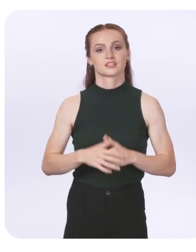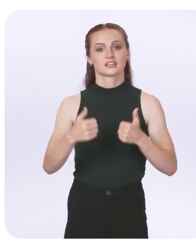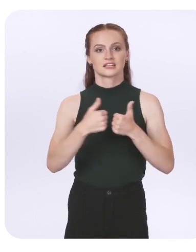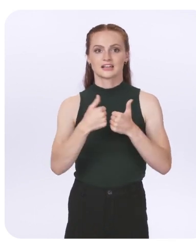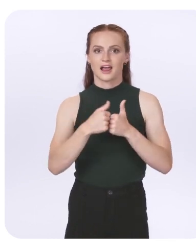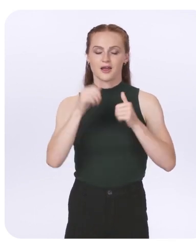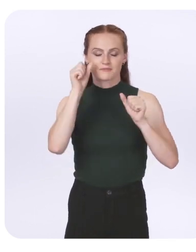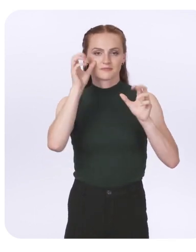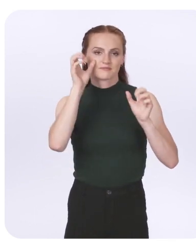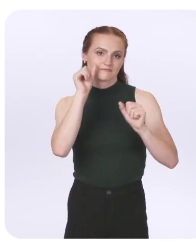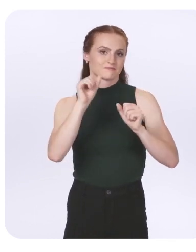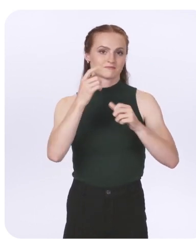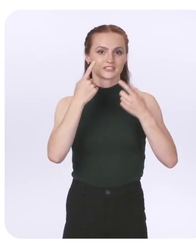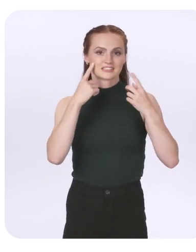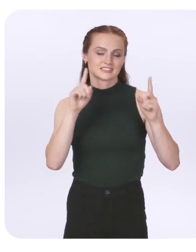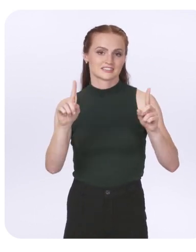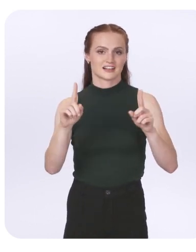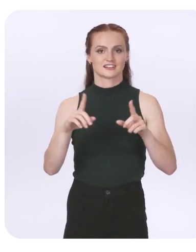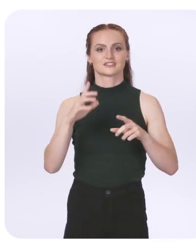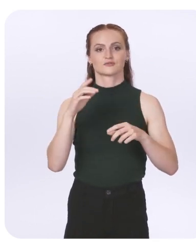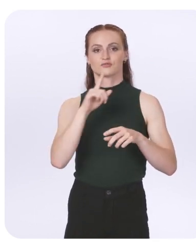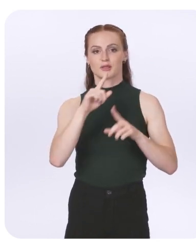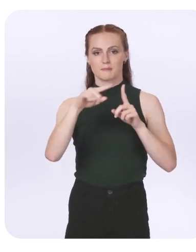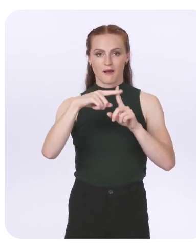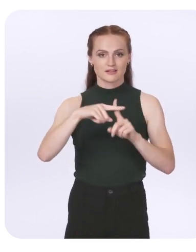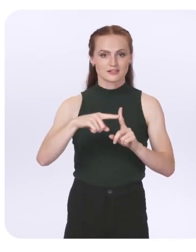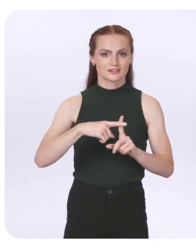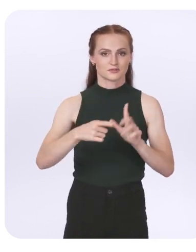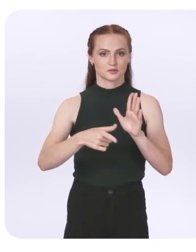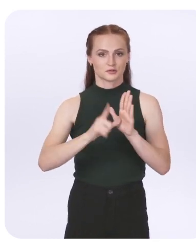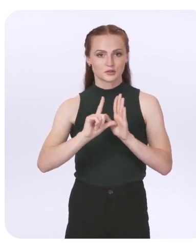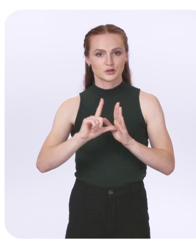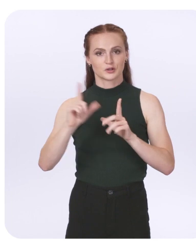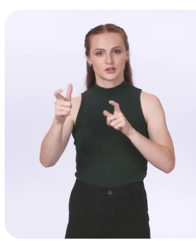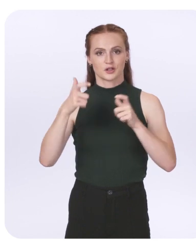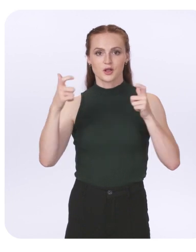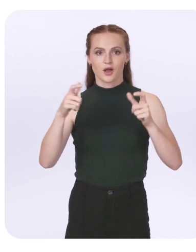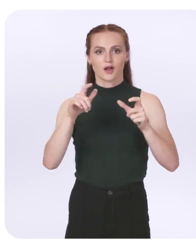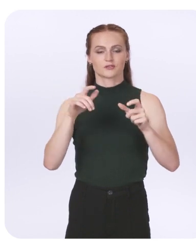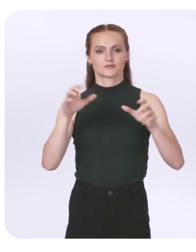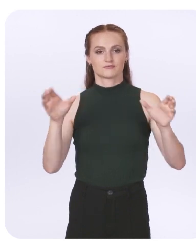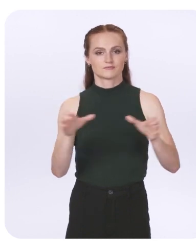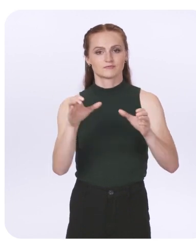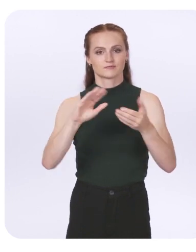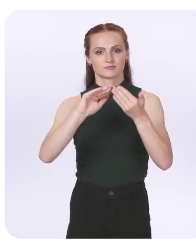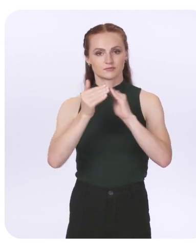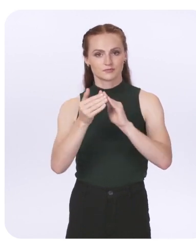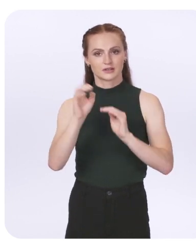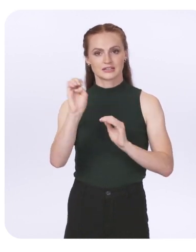with very positive reviews, a large and active community, eSports leagues and a healthy player base.